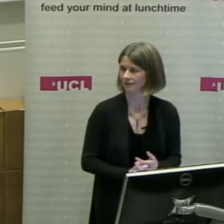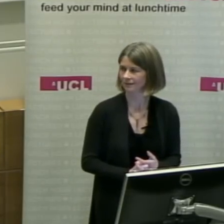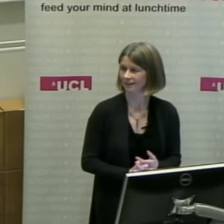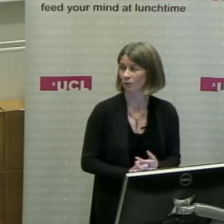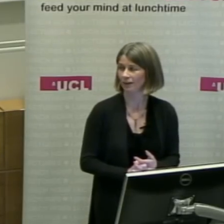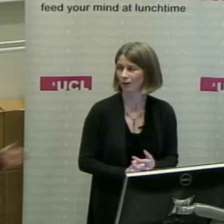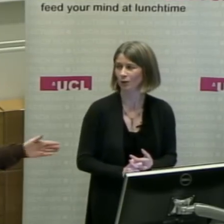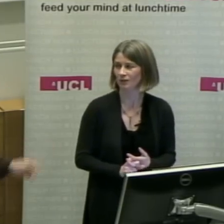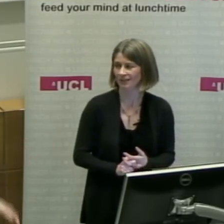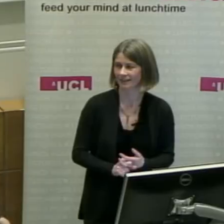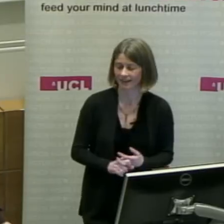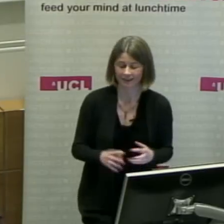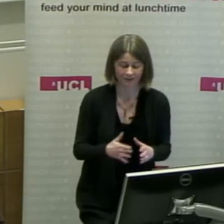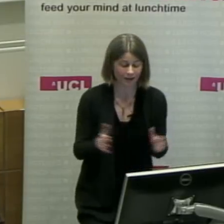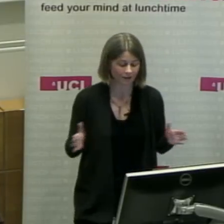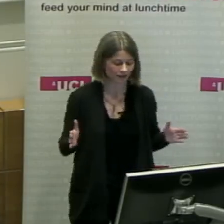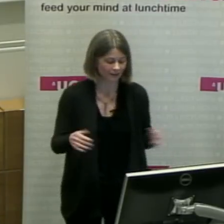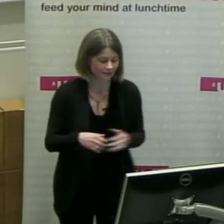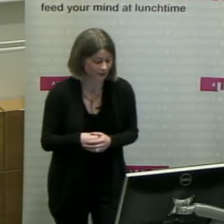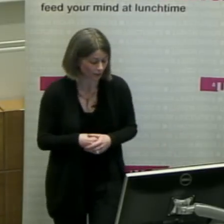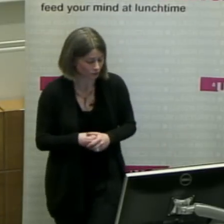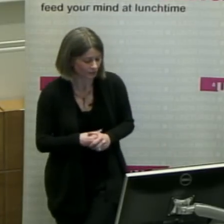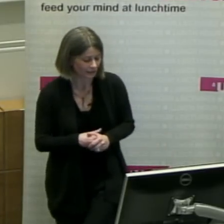They were included in the larger ASD spectrum.